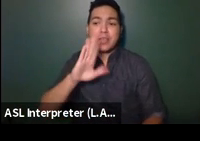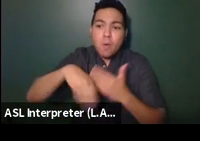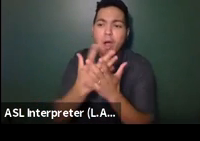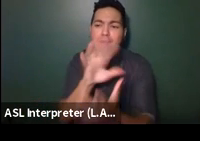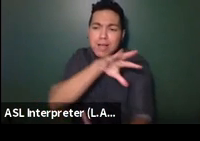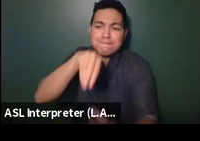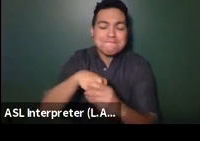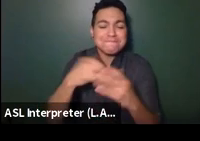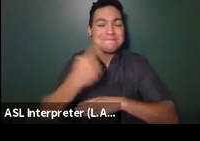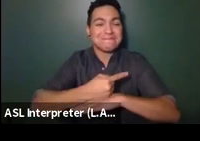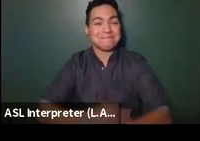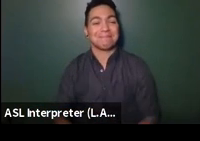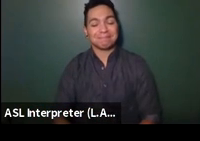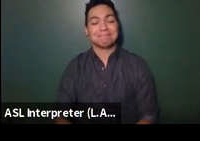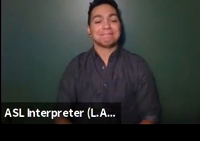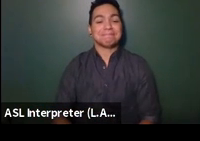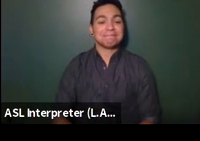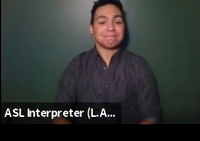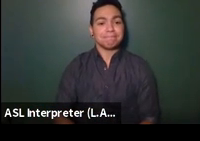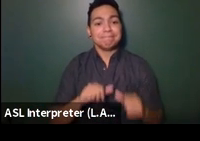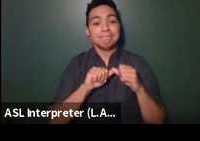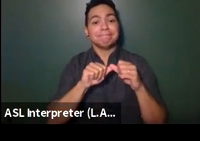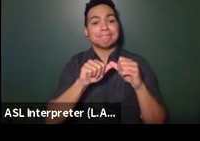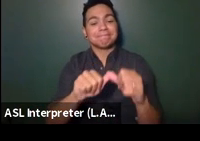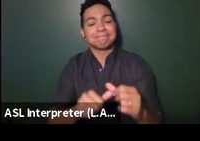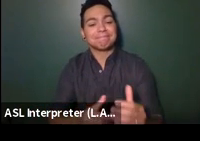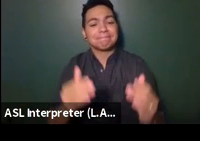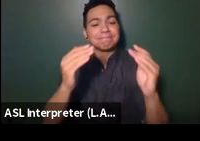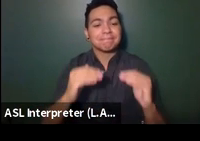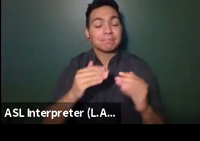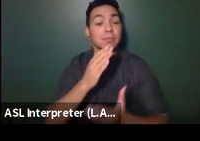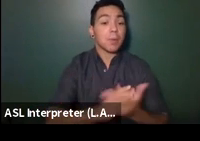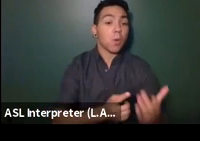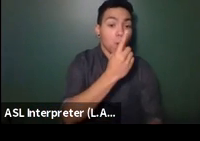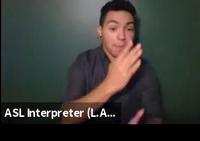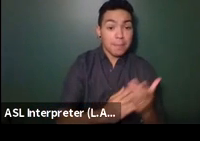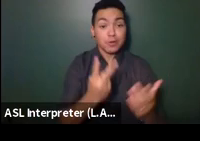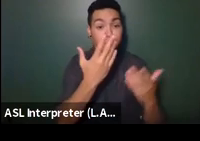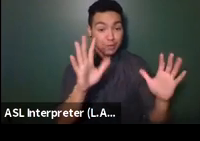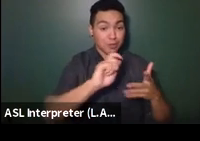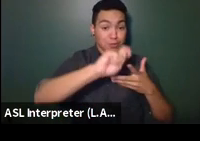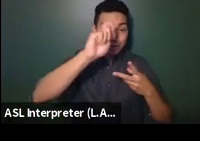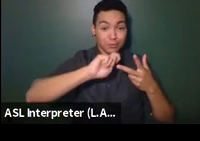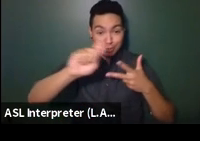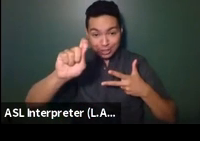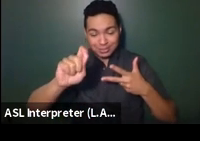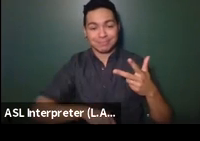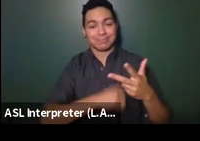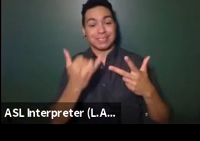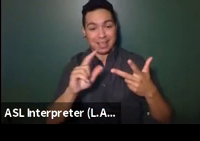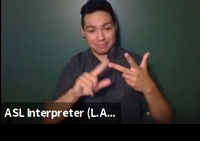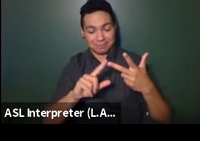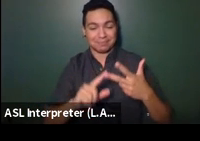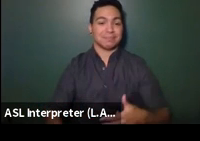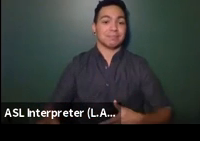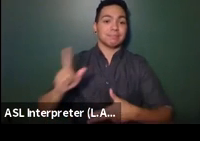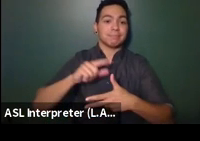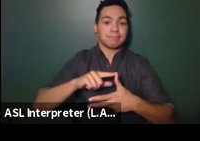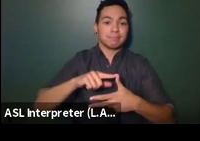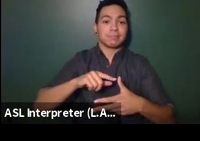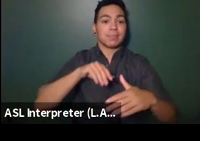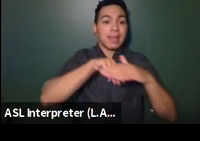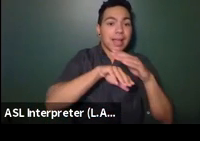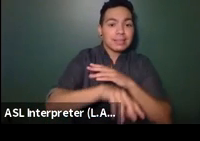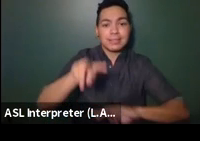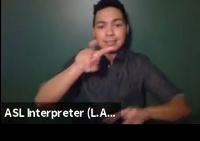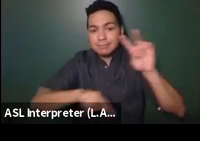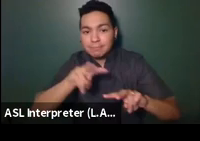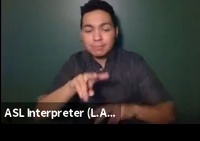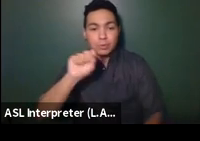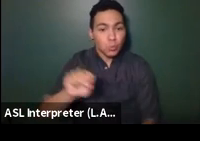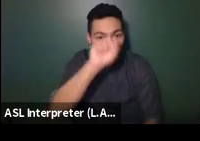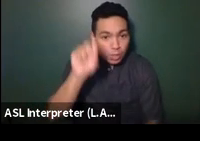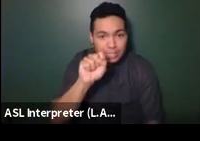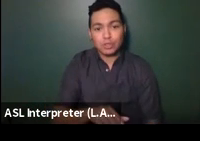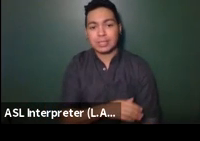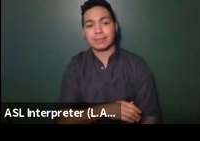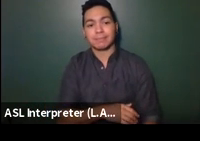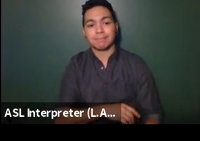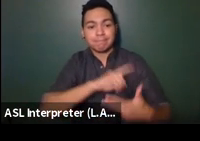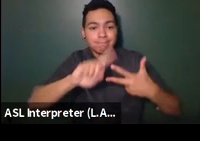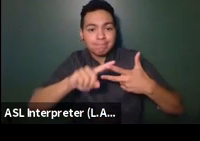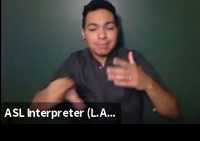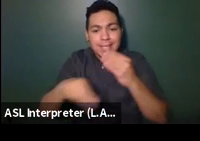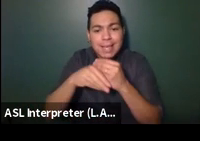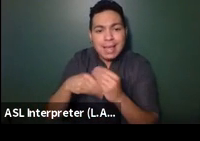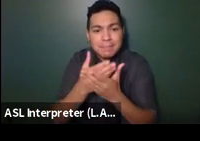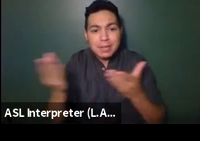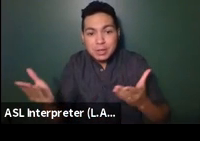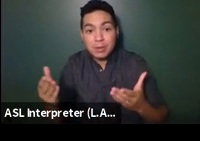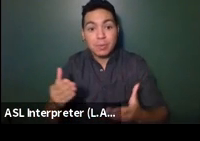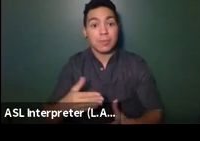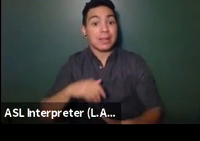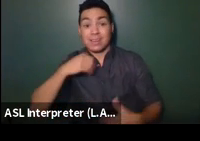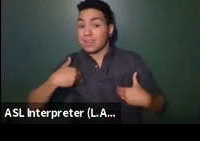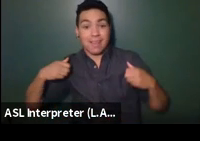ESD 189 - Amy Colburn: And let's keep moving. So part one and part two. So yesterday and the day before we looked at accessing and navigating school ology day two, we looked at kind of adding materials and we didn't get to resources. So we're going to start with that today.